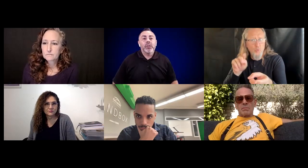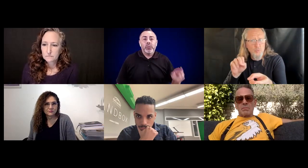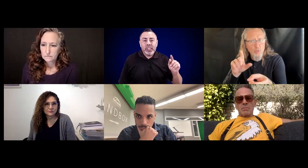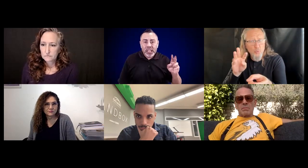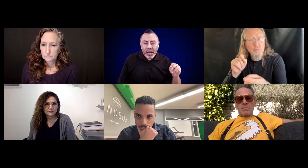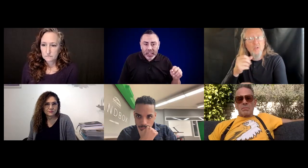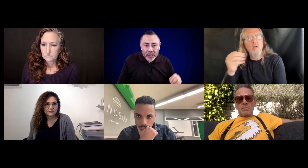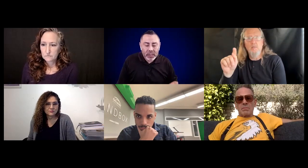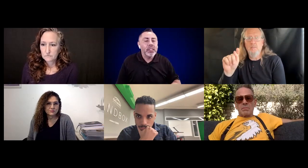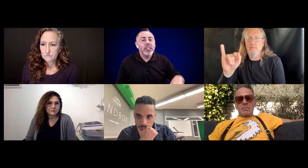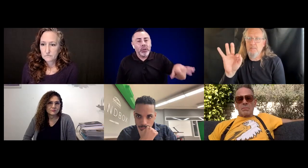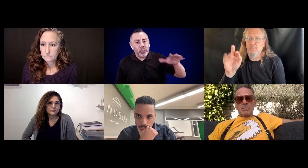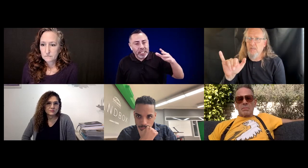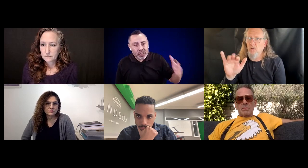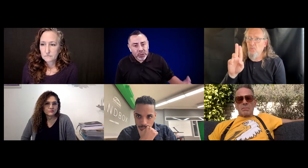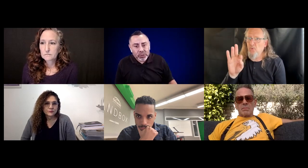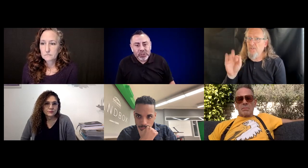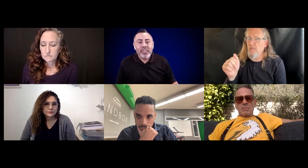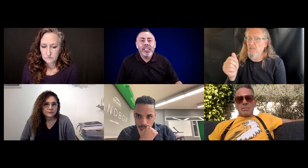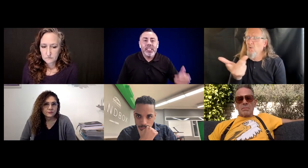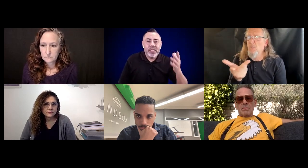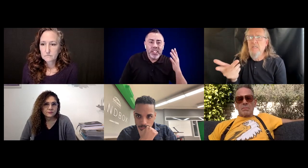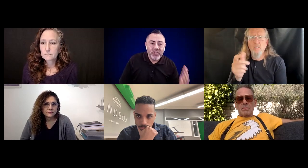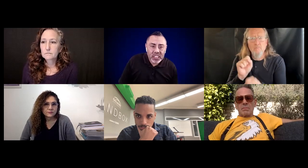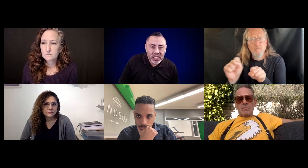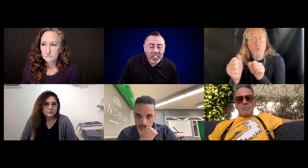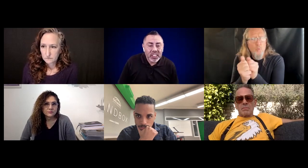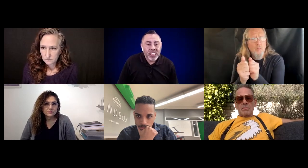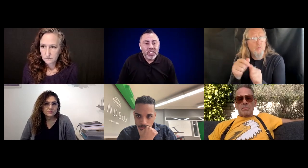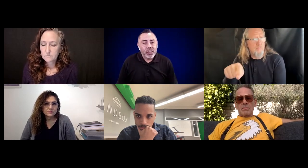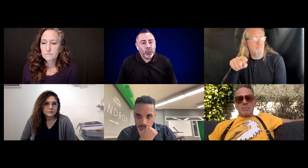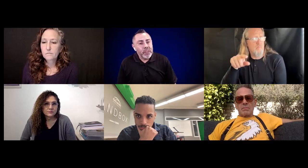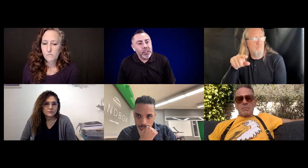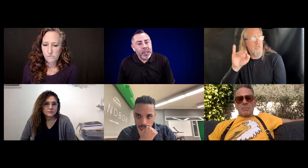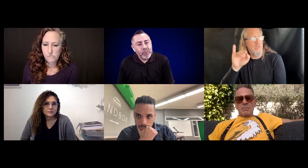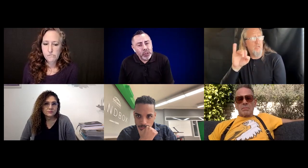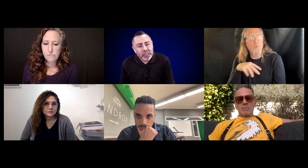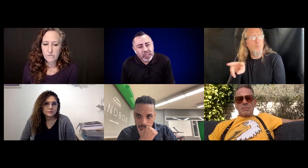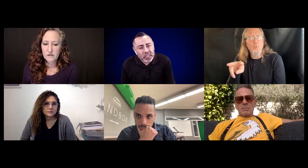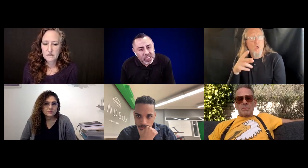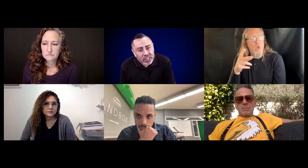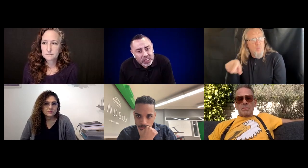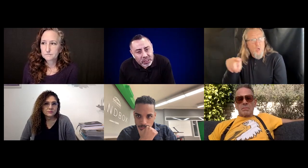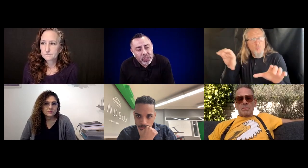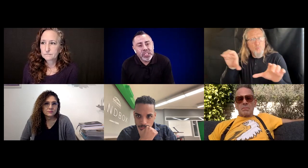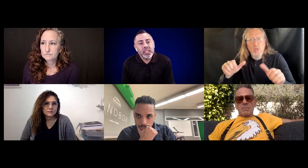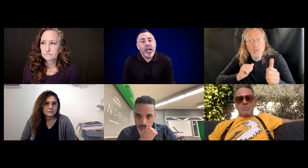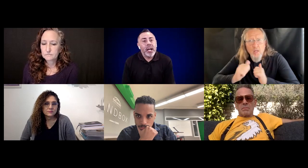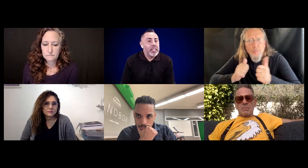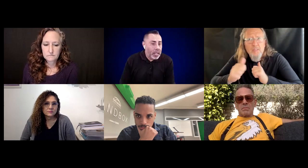Russ, Lorenzo Tiffany. 3 of them have worked diligently with G. I. E.I.